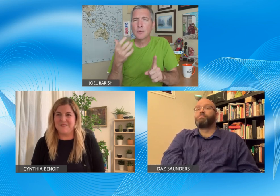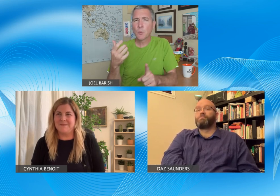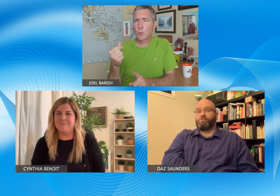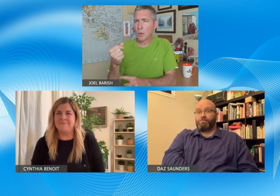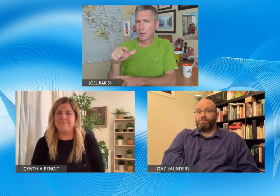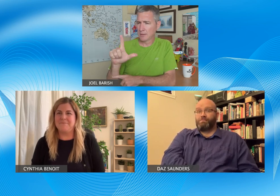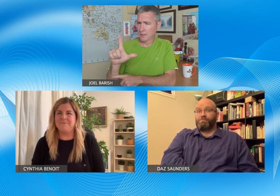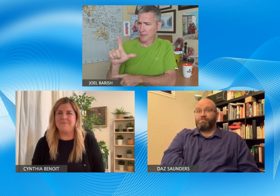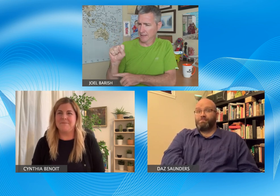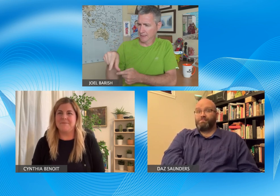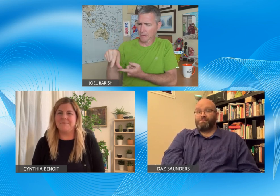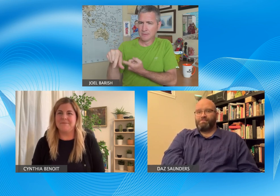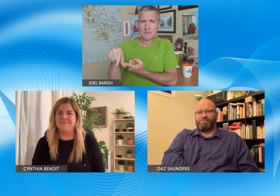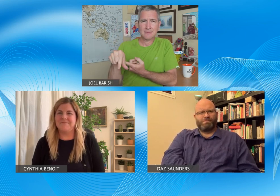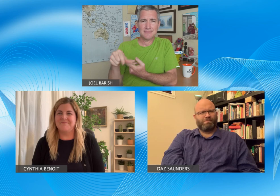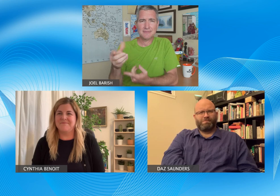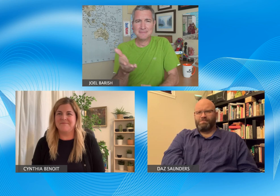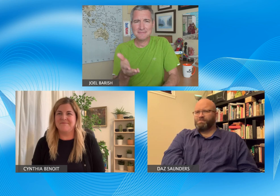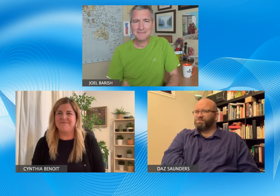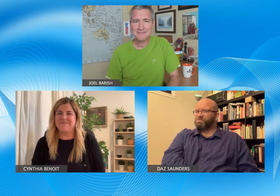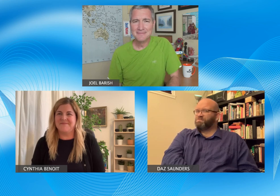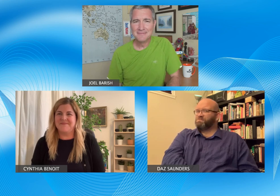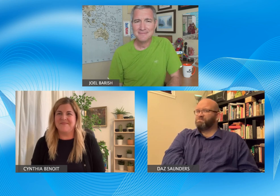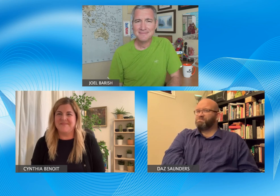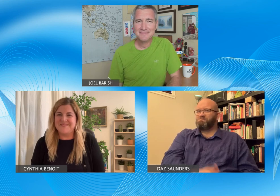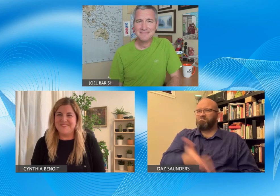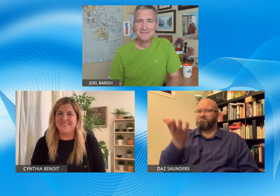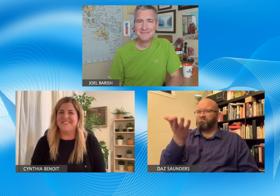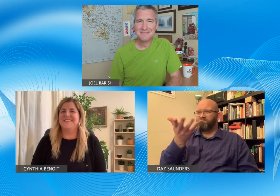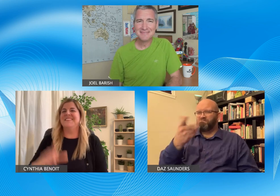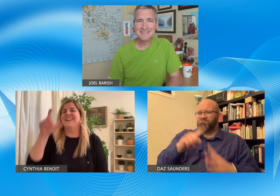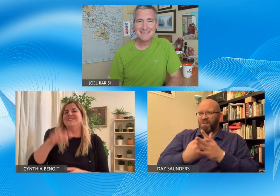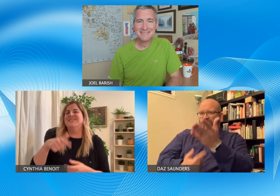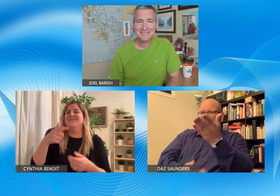Could you expand on what LSQ is? Go ahead Cynthia, you may start.